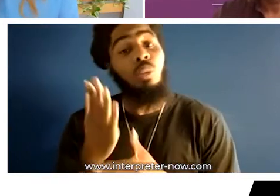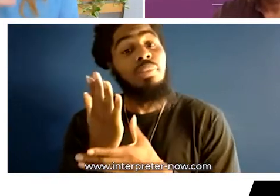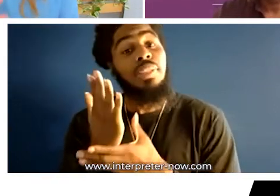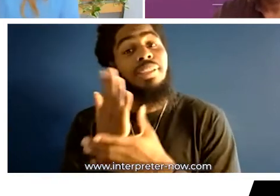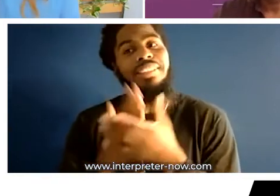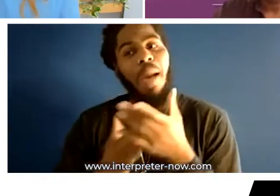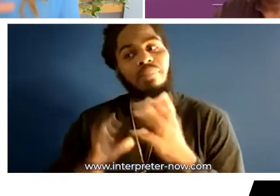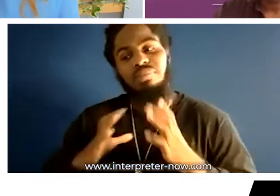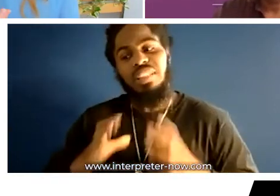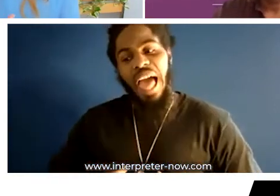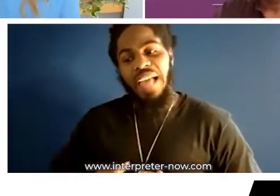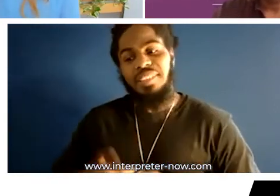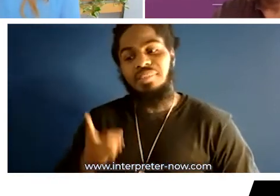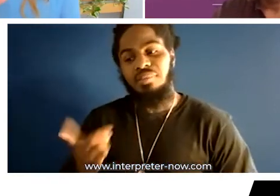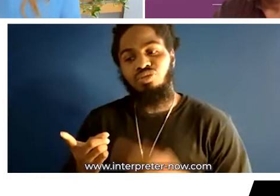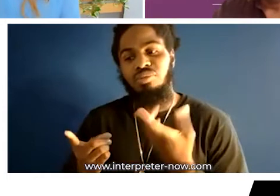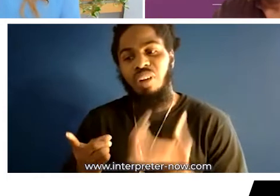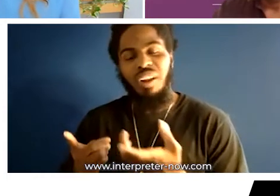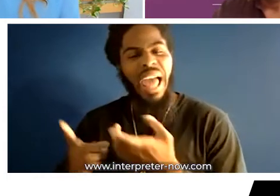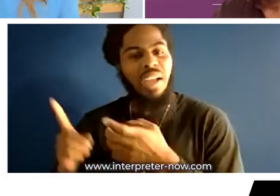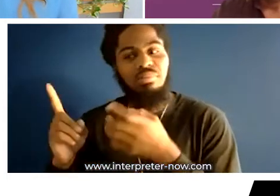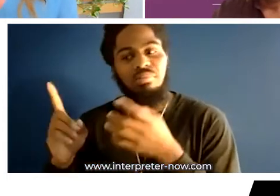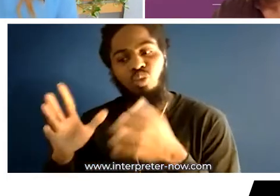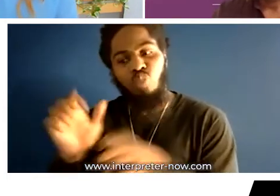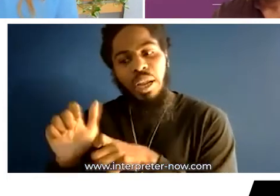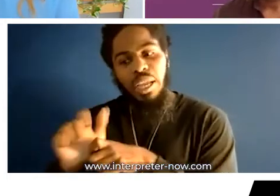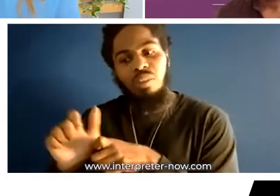equity, and inclusion globally will also partner with their experts in their offices, right?